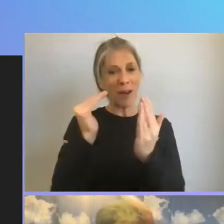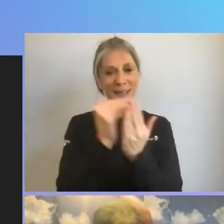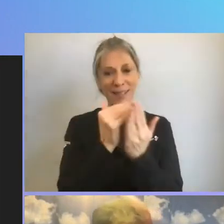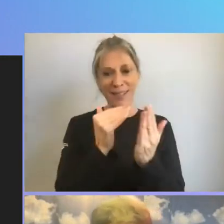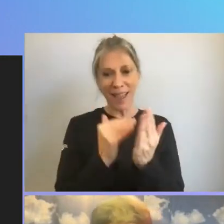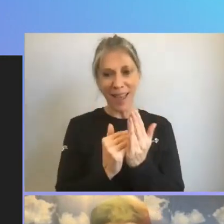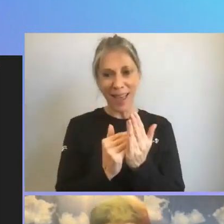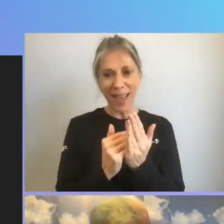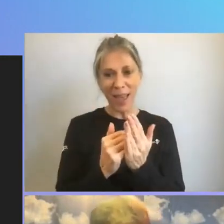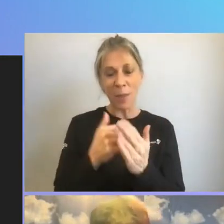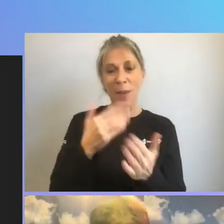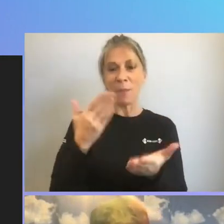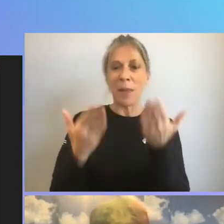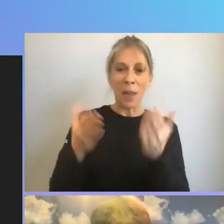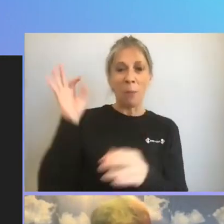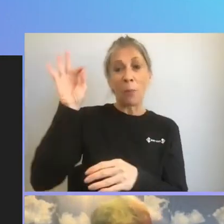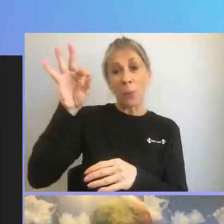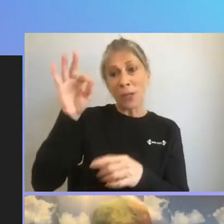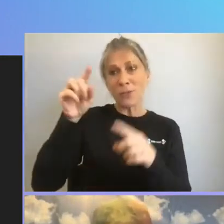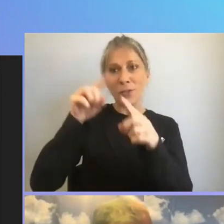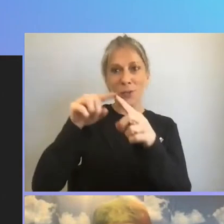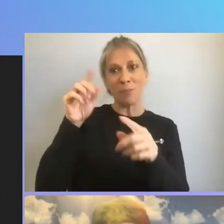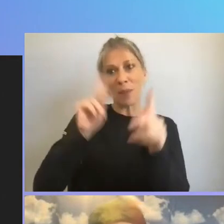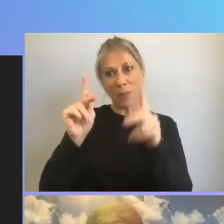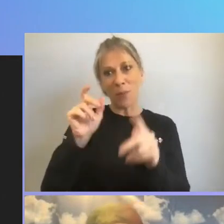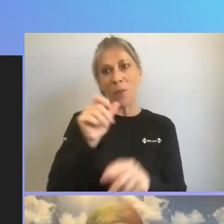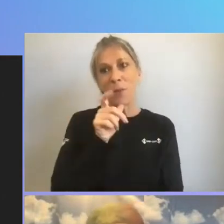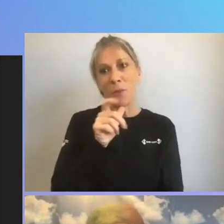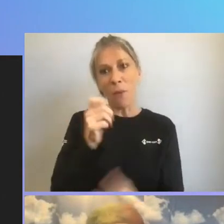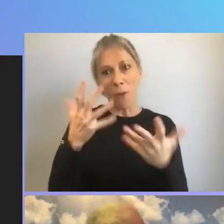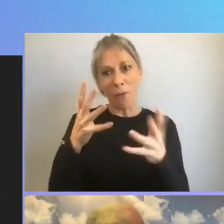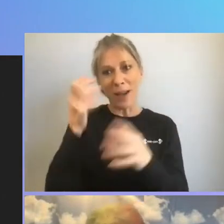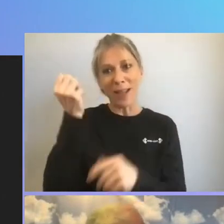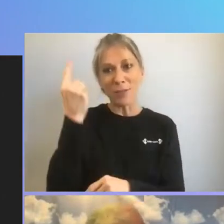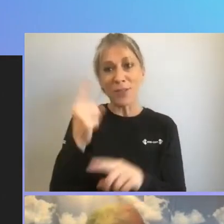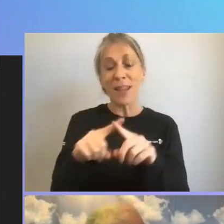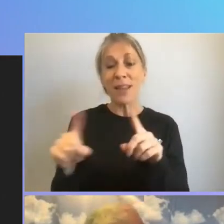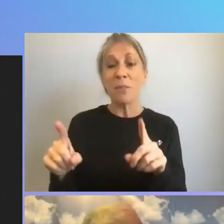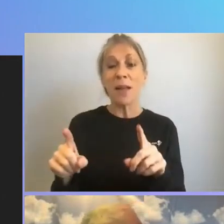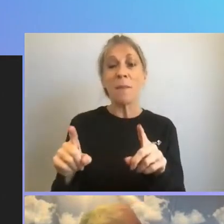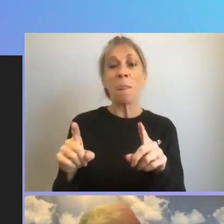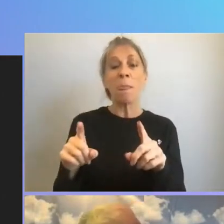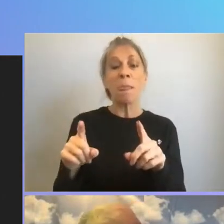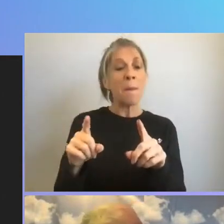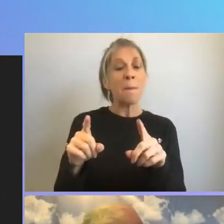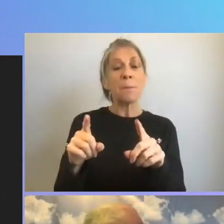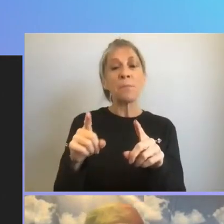preaching to the choir in this sort of instance. Uh, but also,